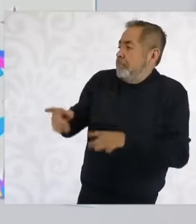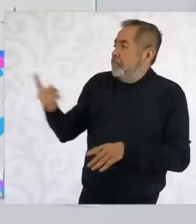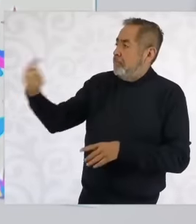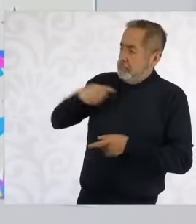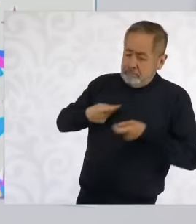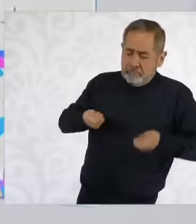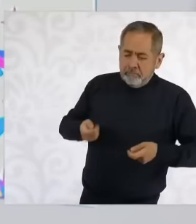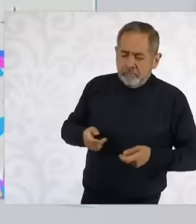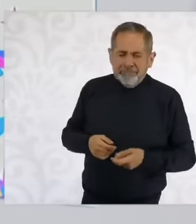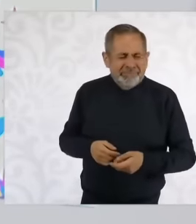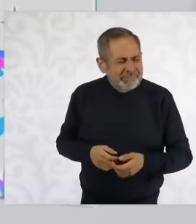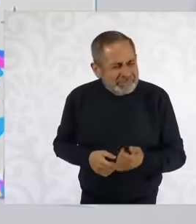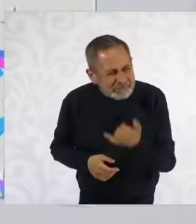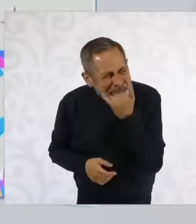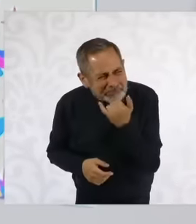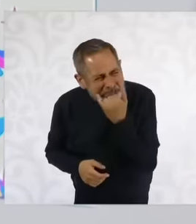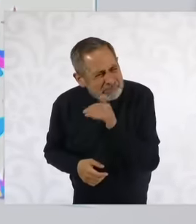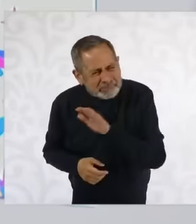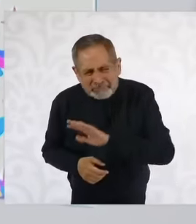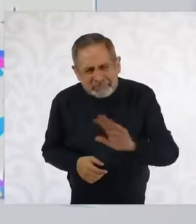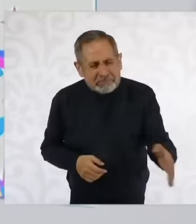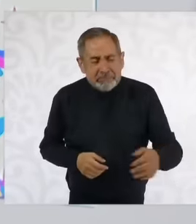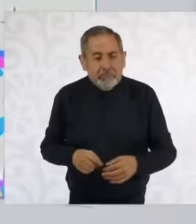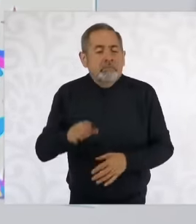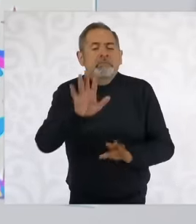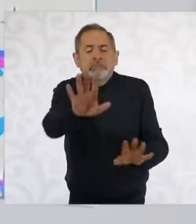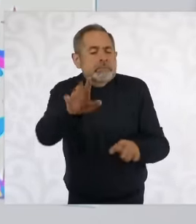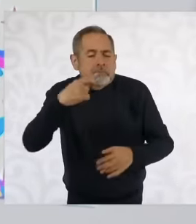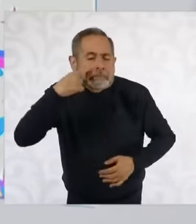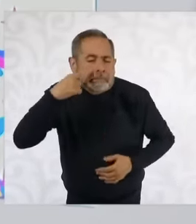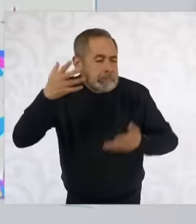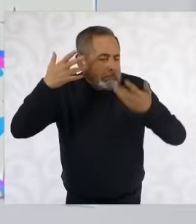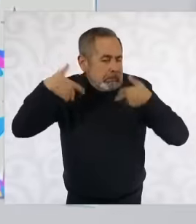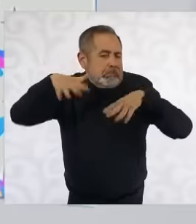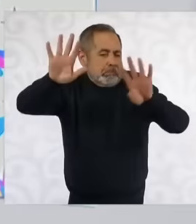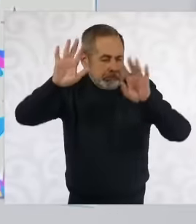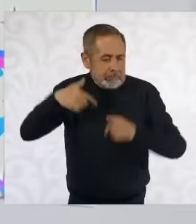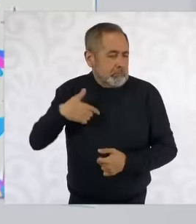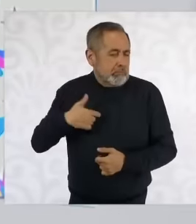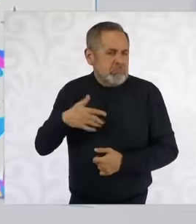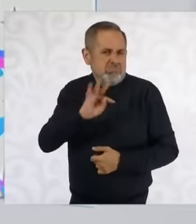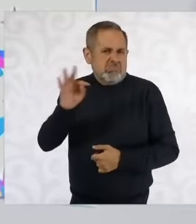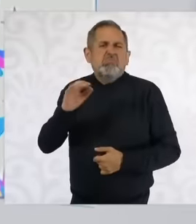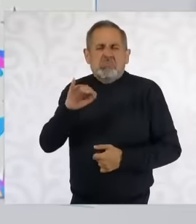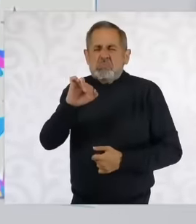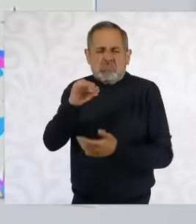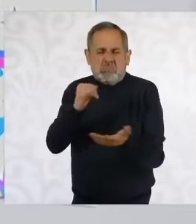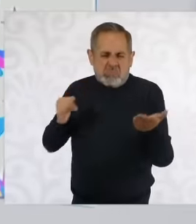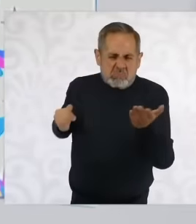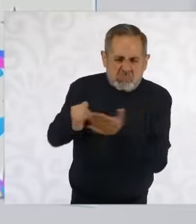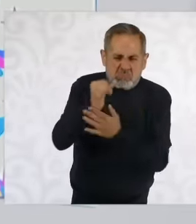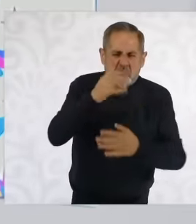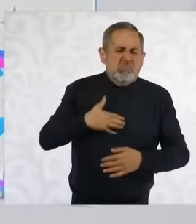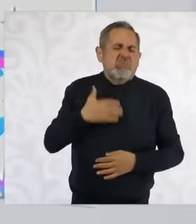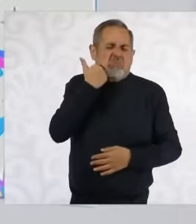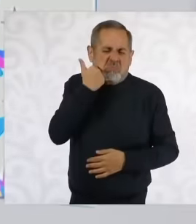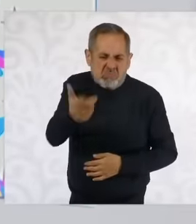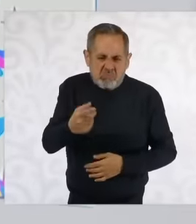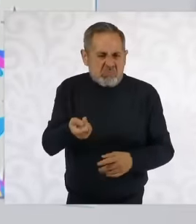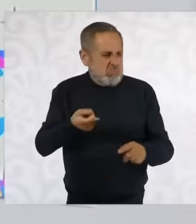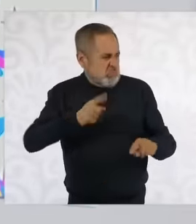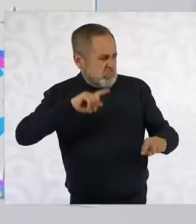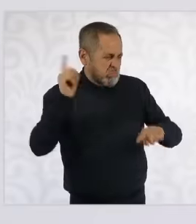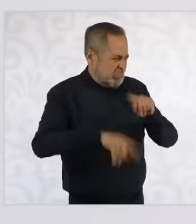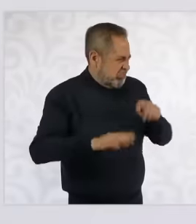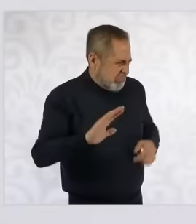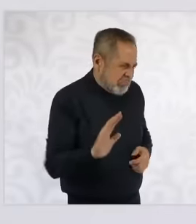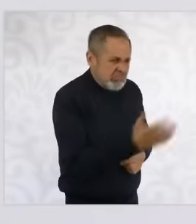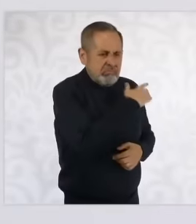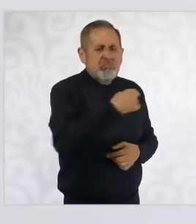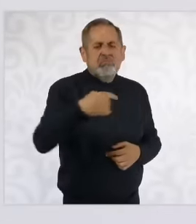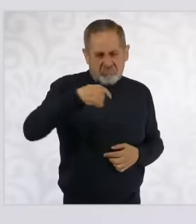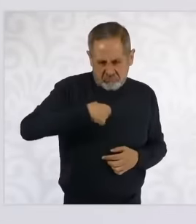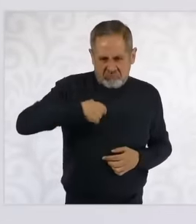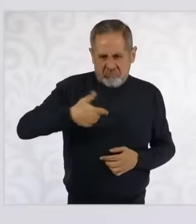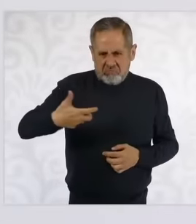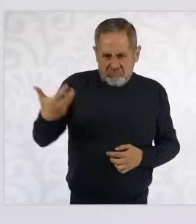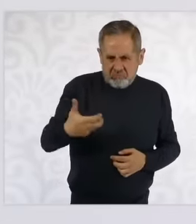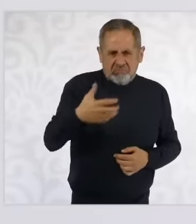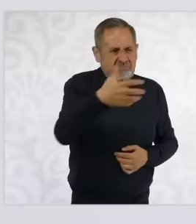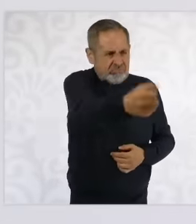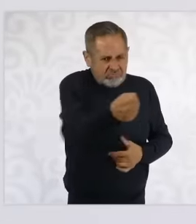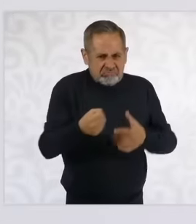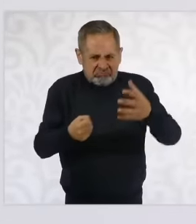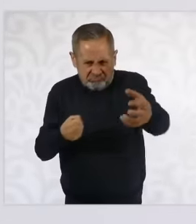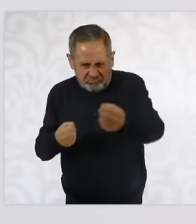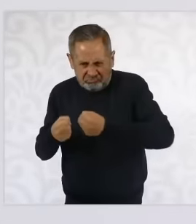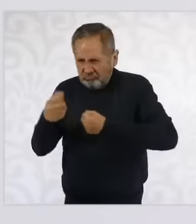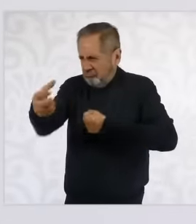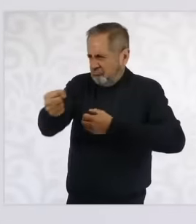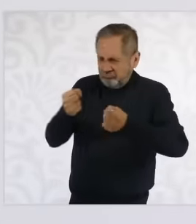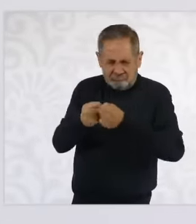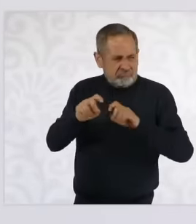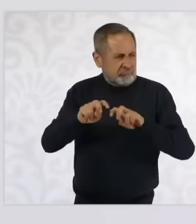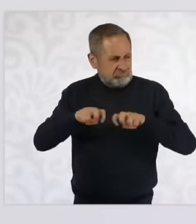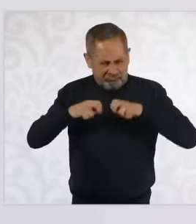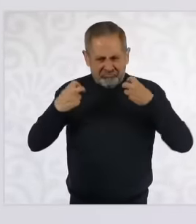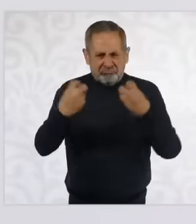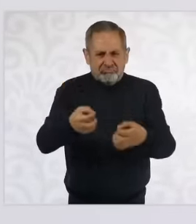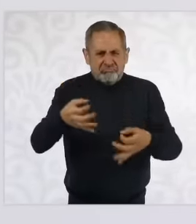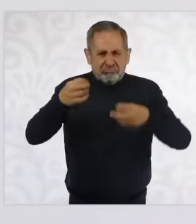I said it before if the president had wanted to elect the ministers by the way, we would have made